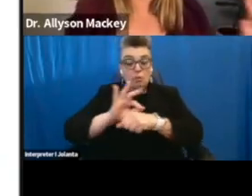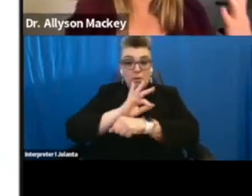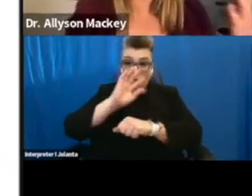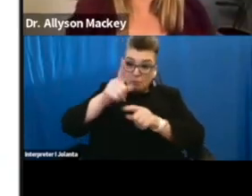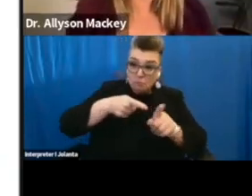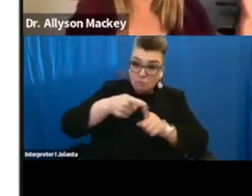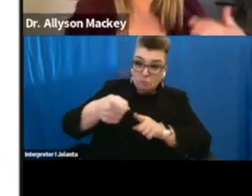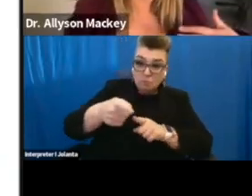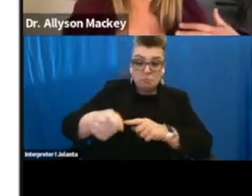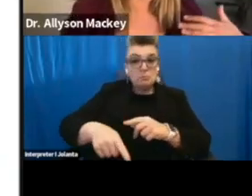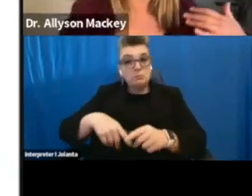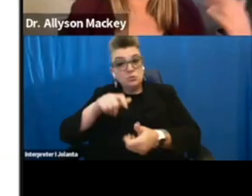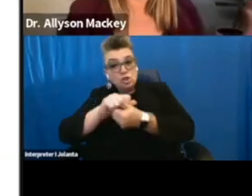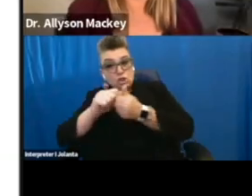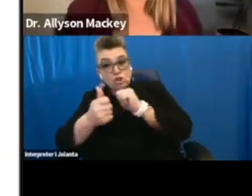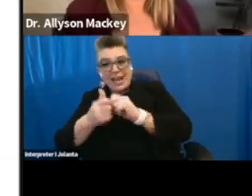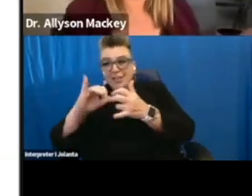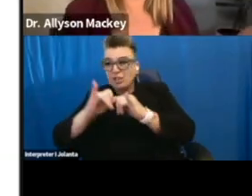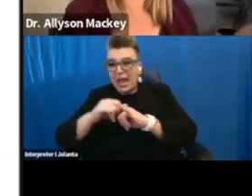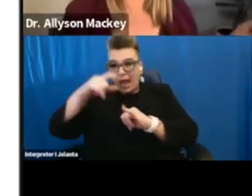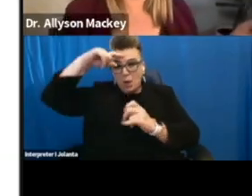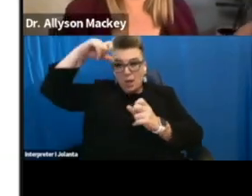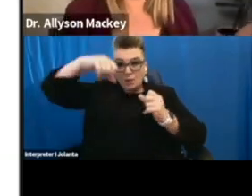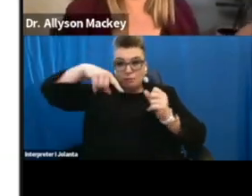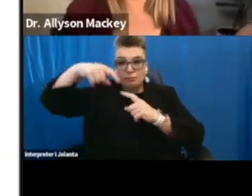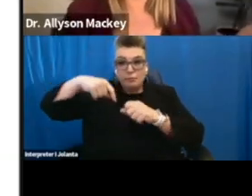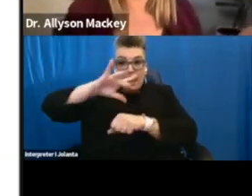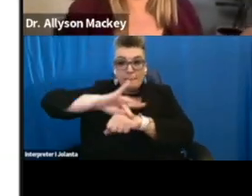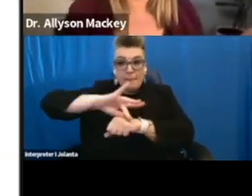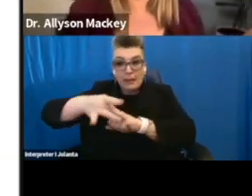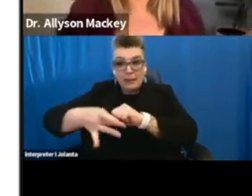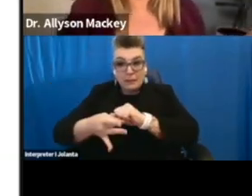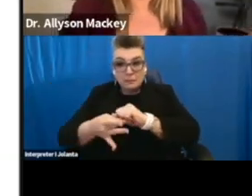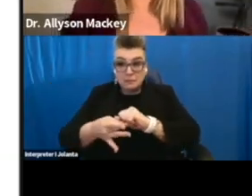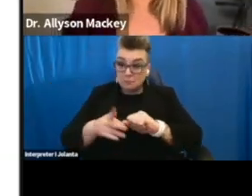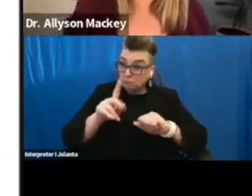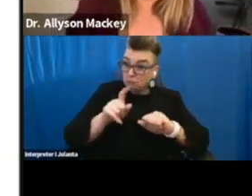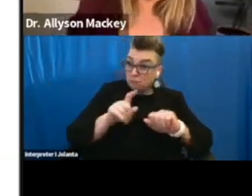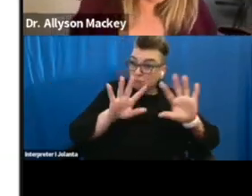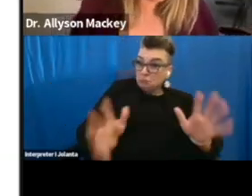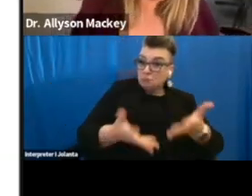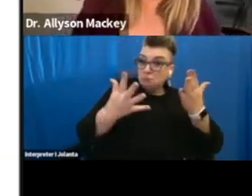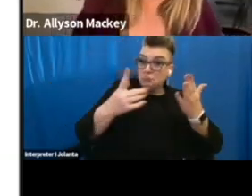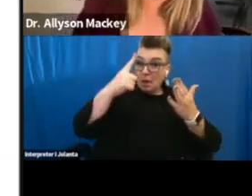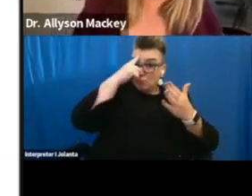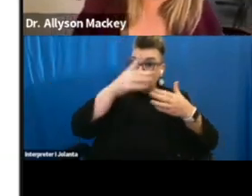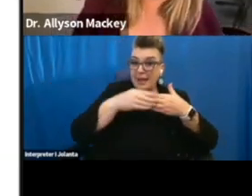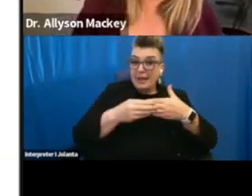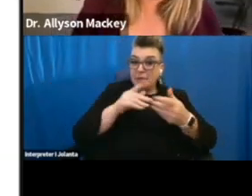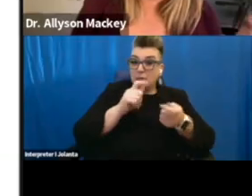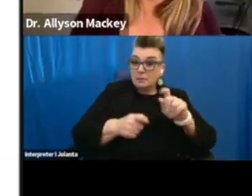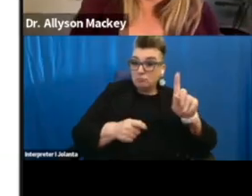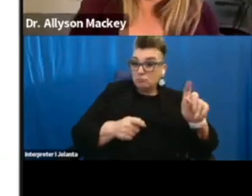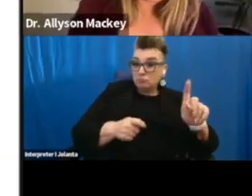do these positive early experiences boost brain plasticity we can also ask if this program slows